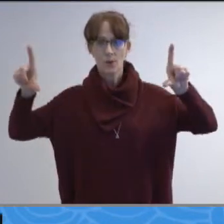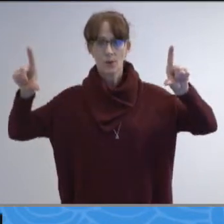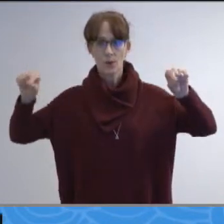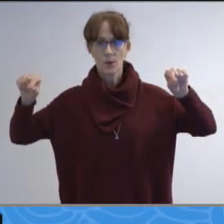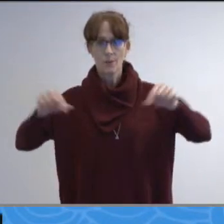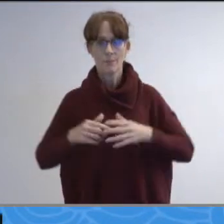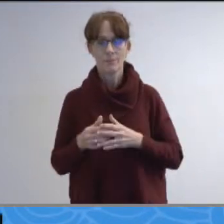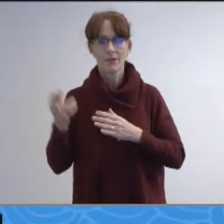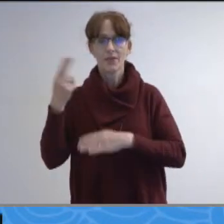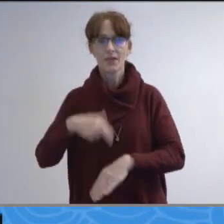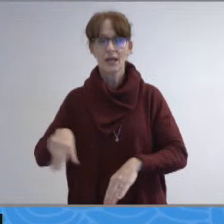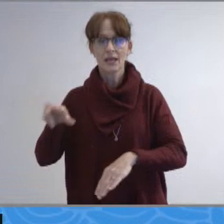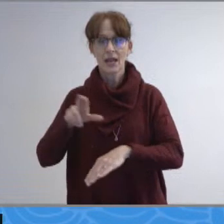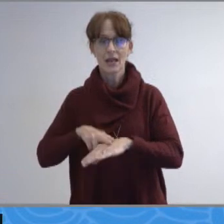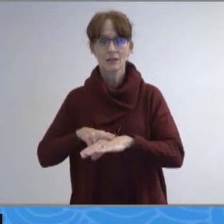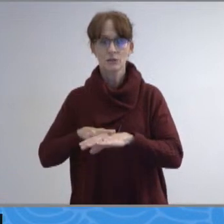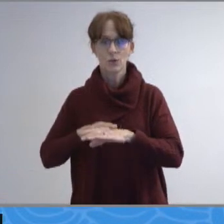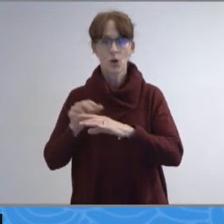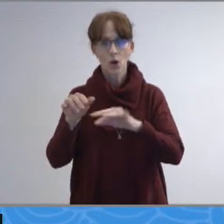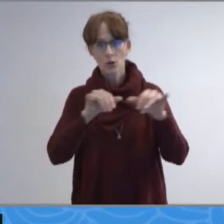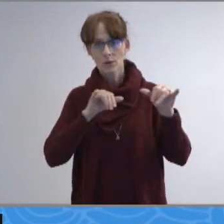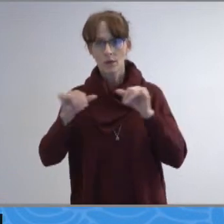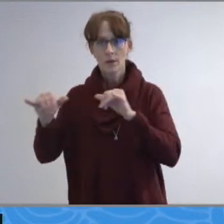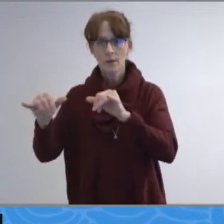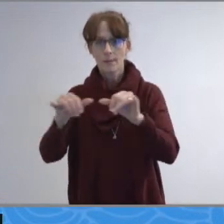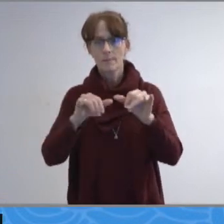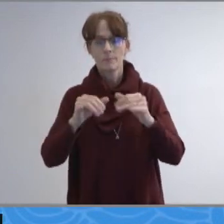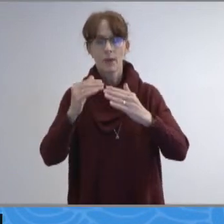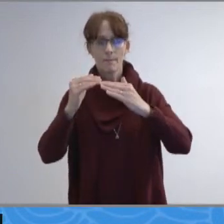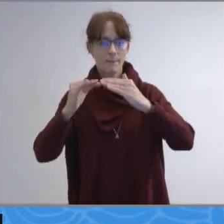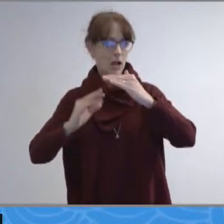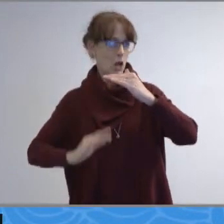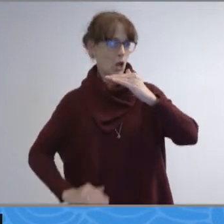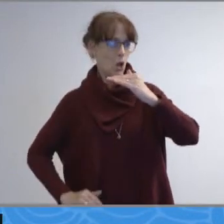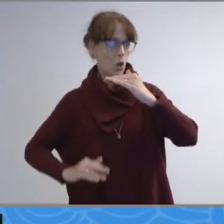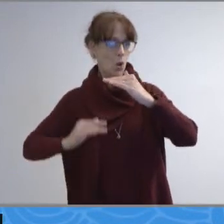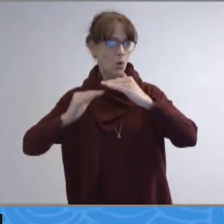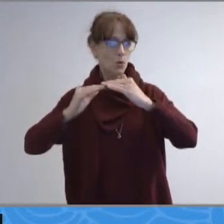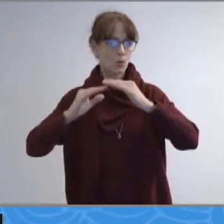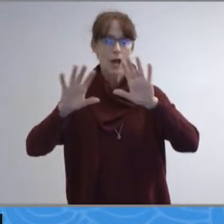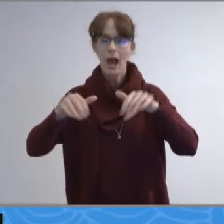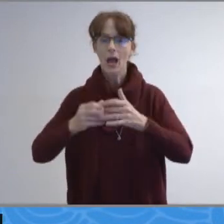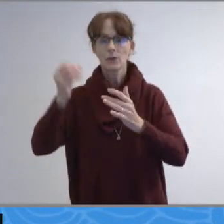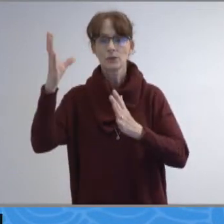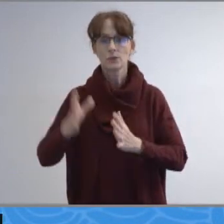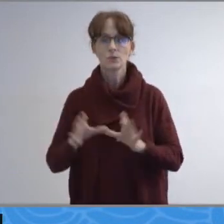The national norm percentile below the graph indicates how your student performed